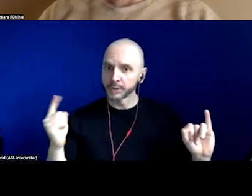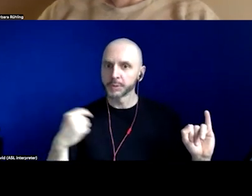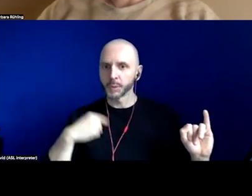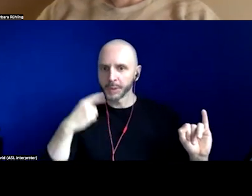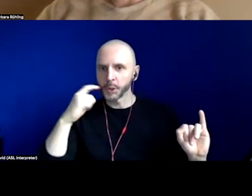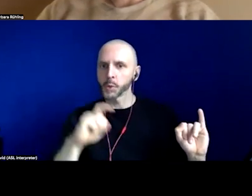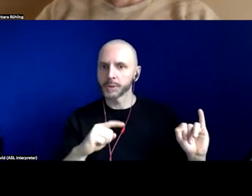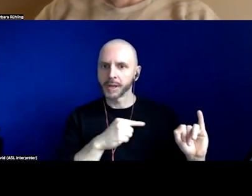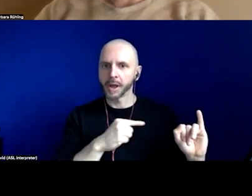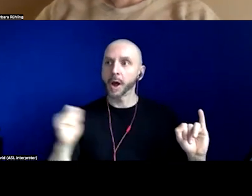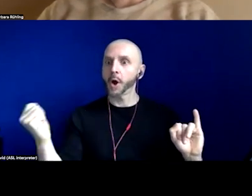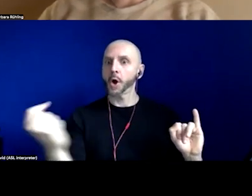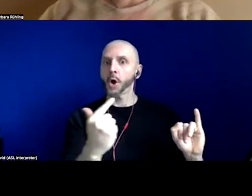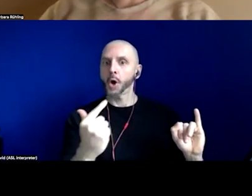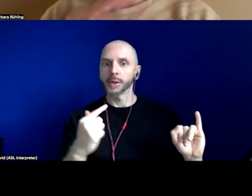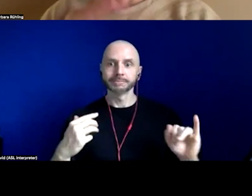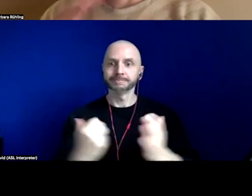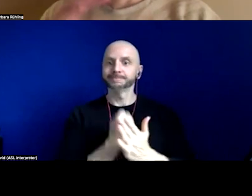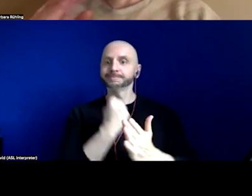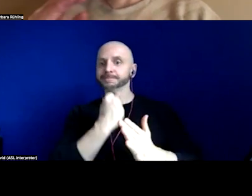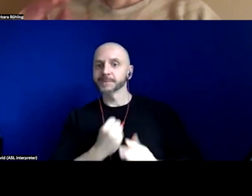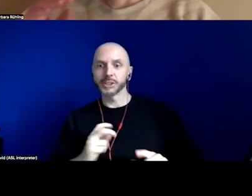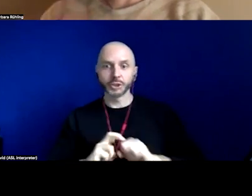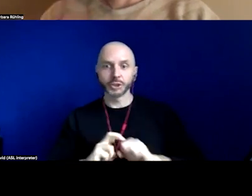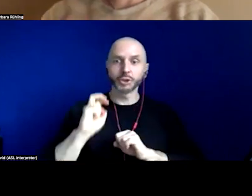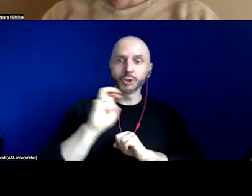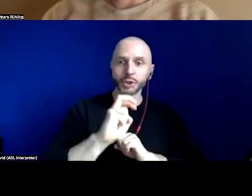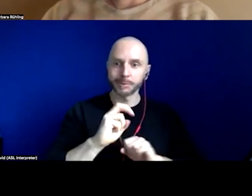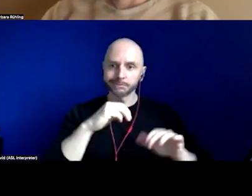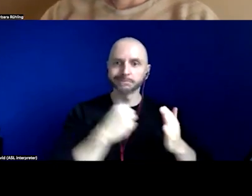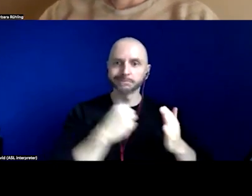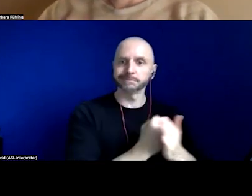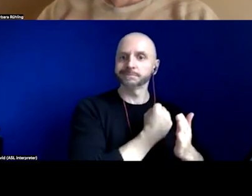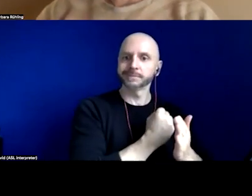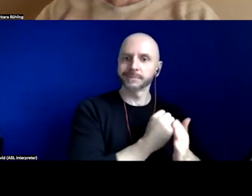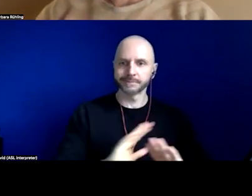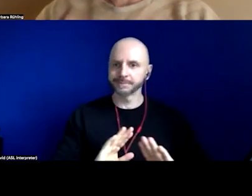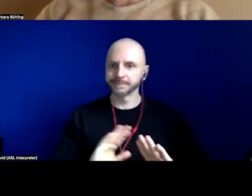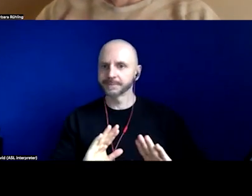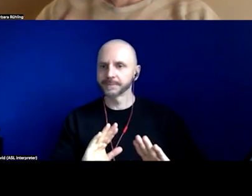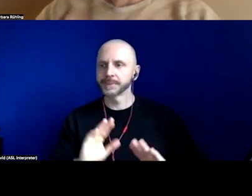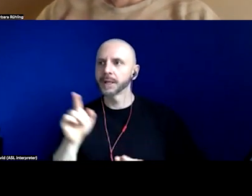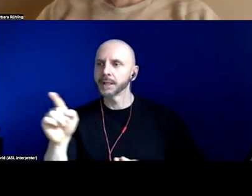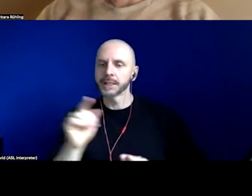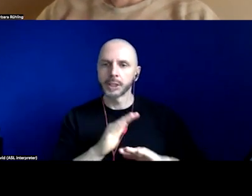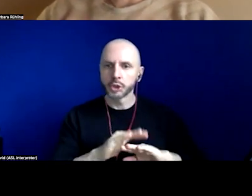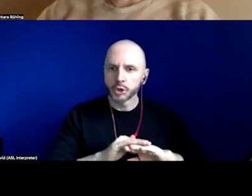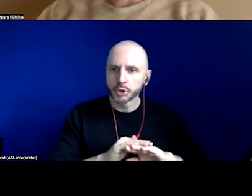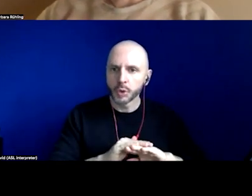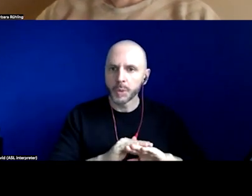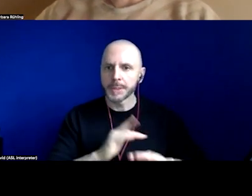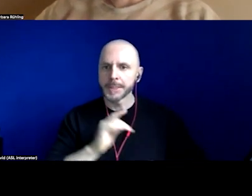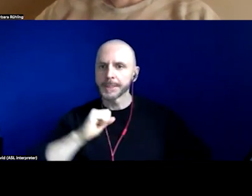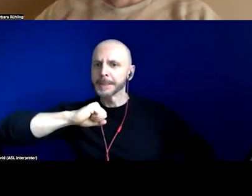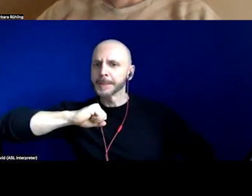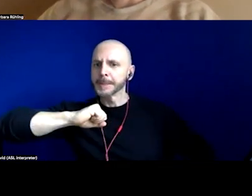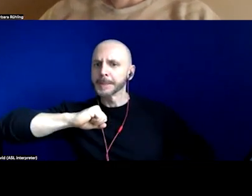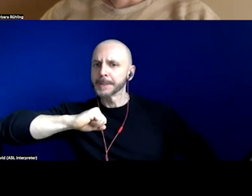when we saw it slowly coming into the process, we saw that most experts have been using those tools